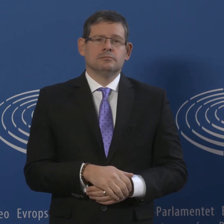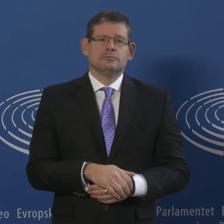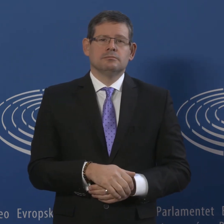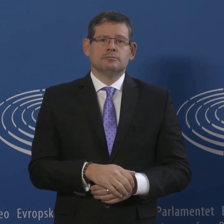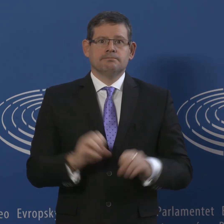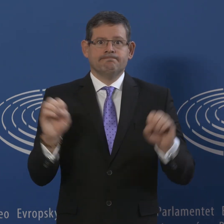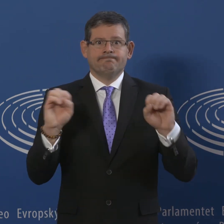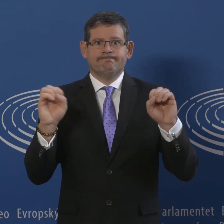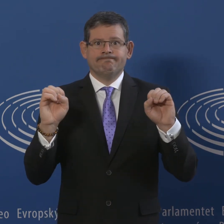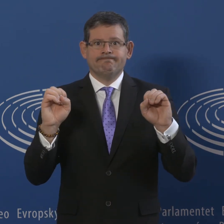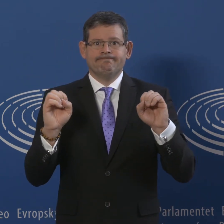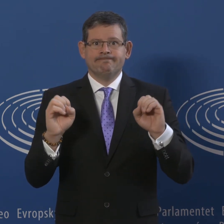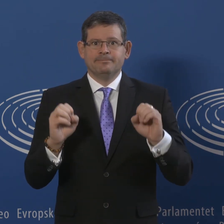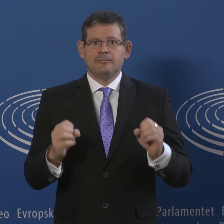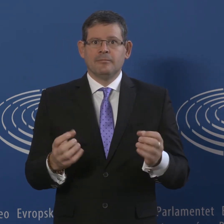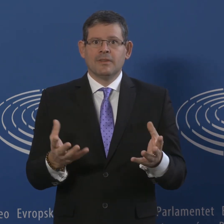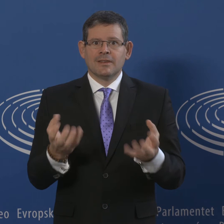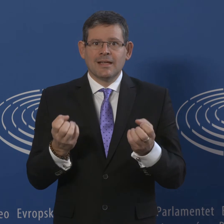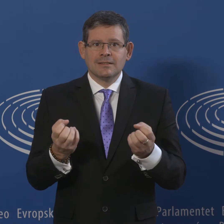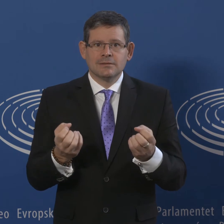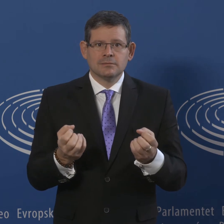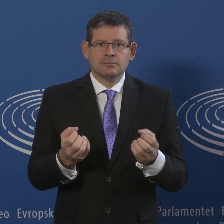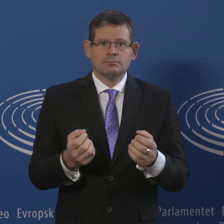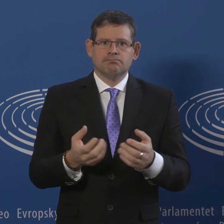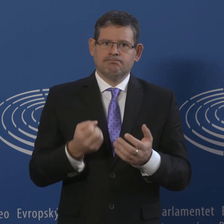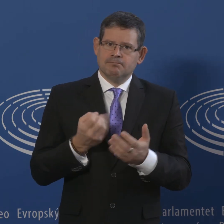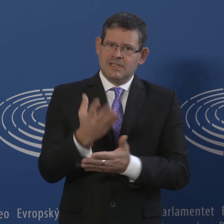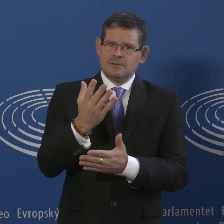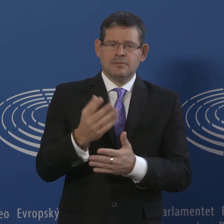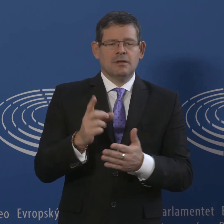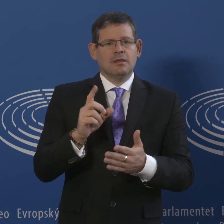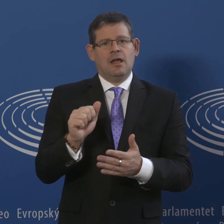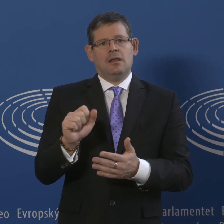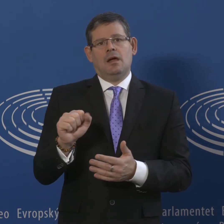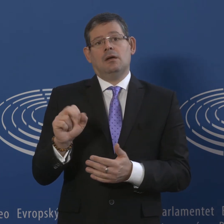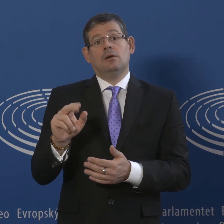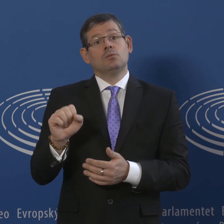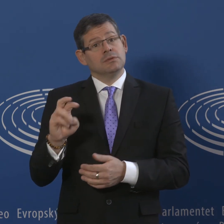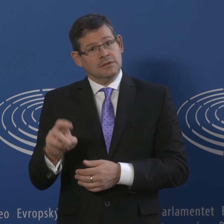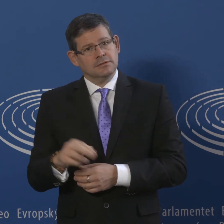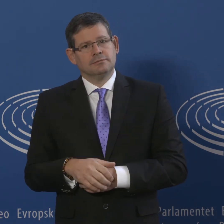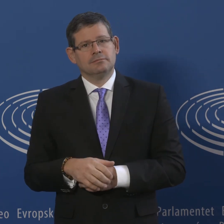emerging needs and expectations of data users,